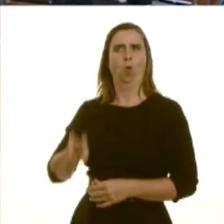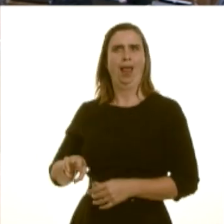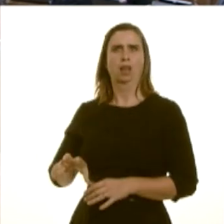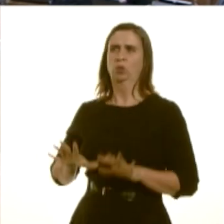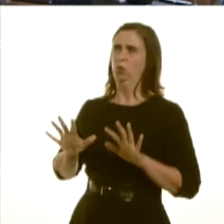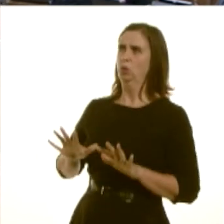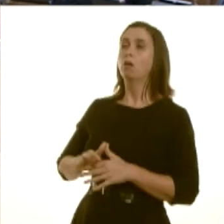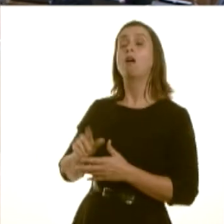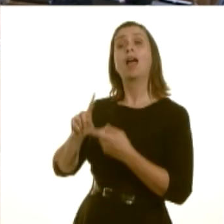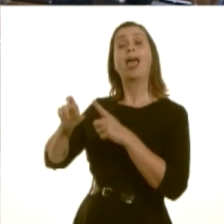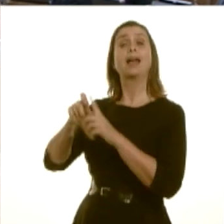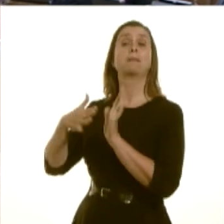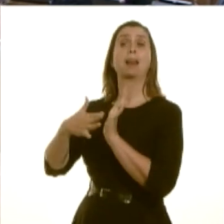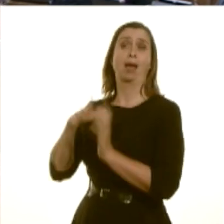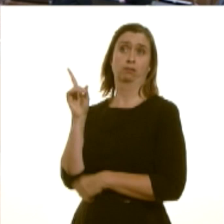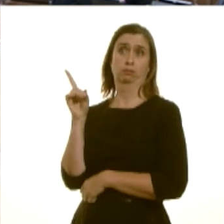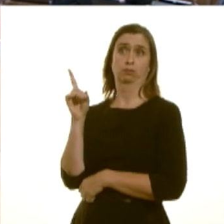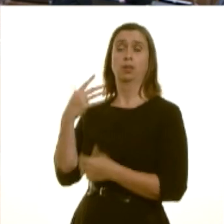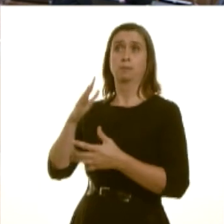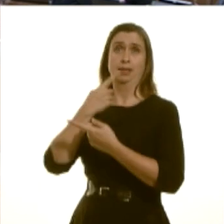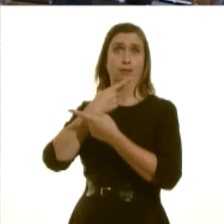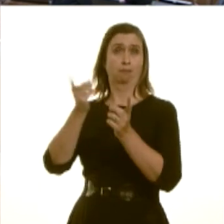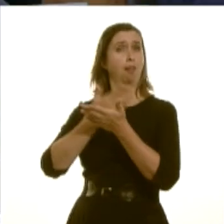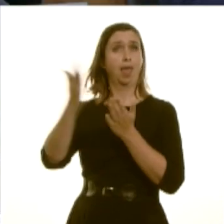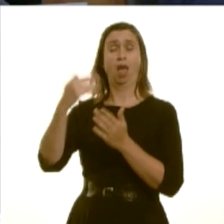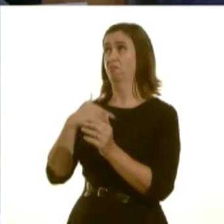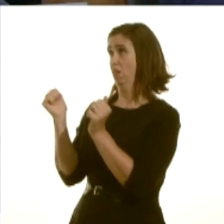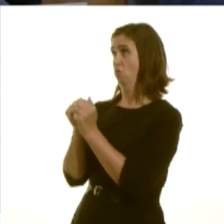Miliband has made it clear—and this is something that I agreed with him—that Wales’s underfunding